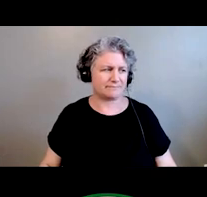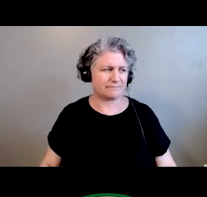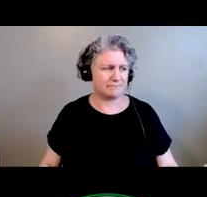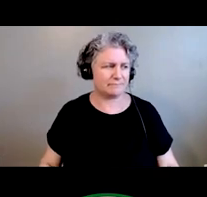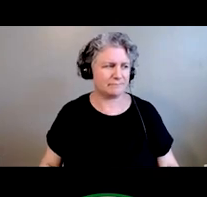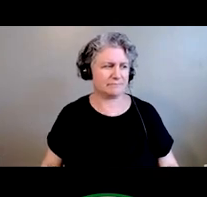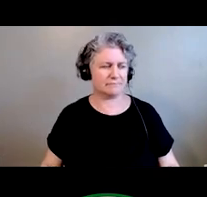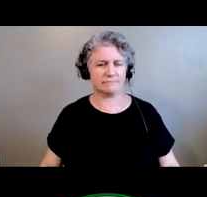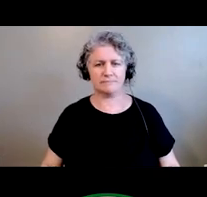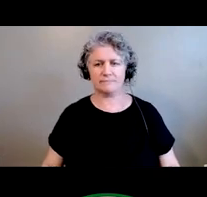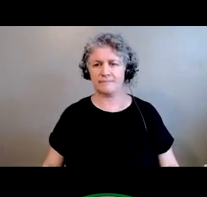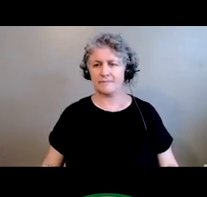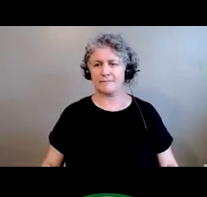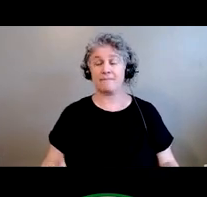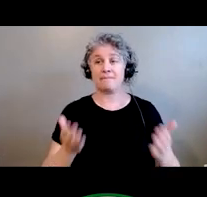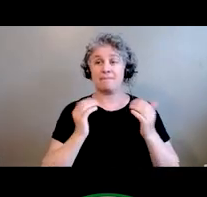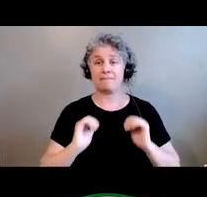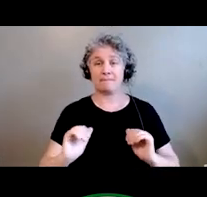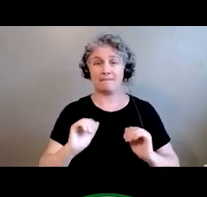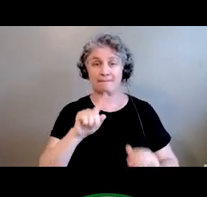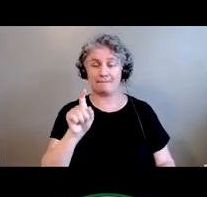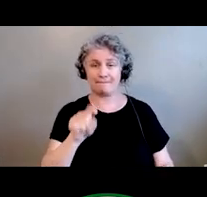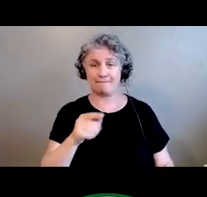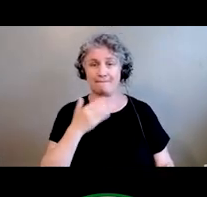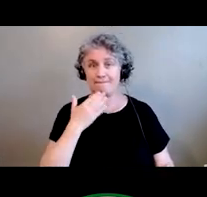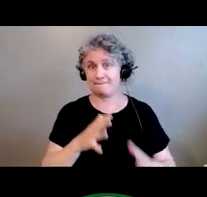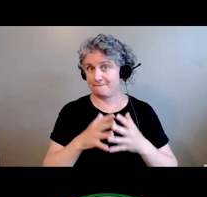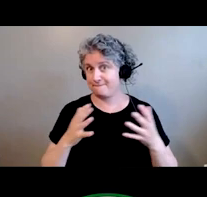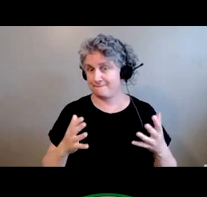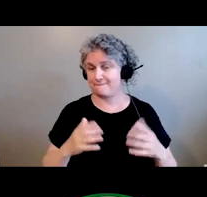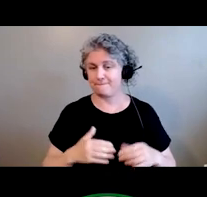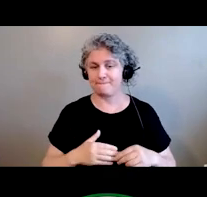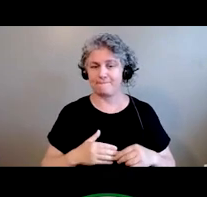we have learned that change can happen at a community level from the ground up.